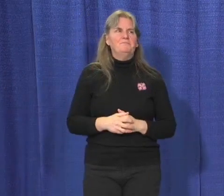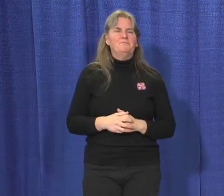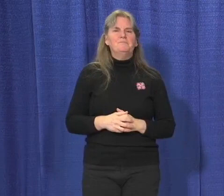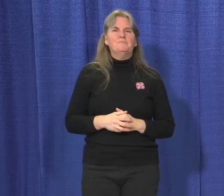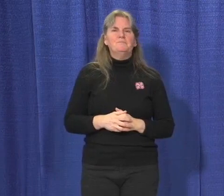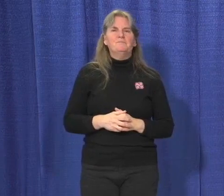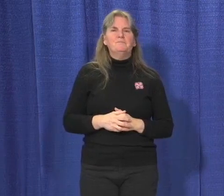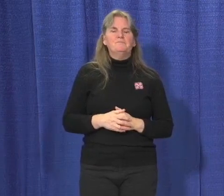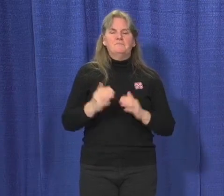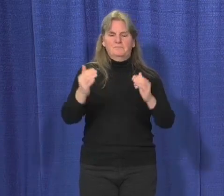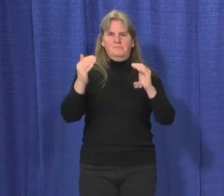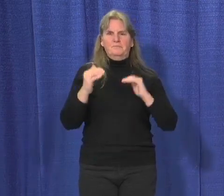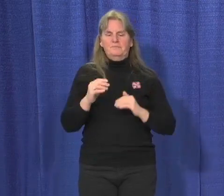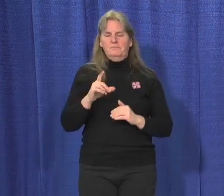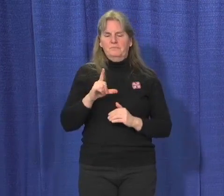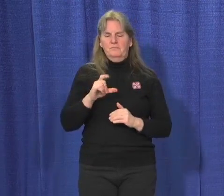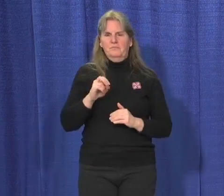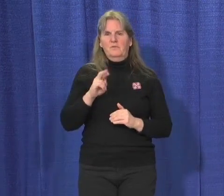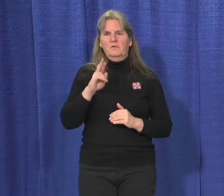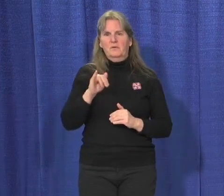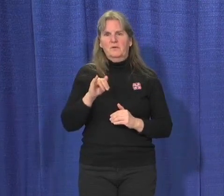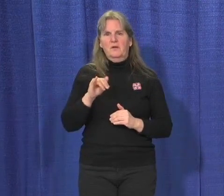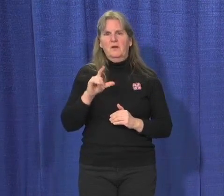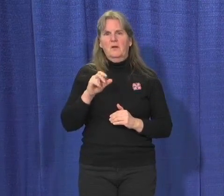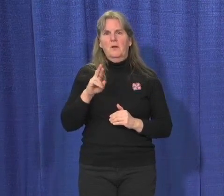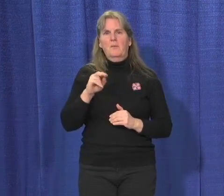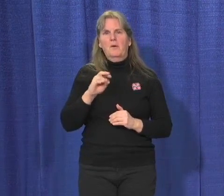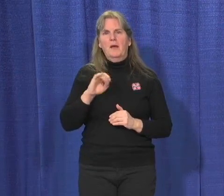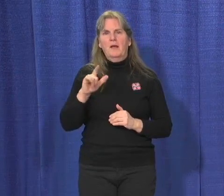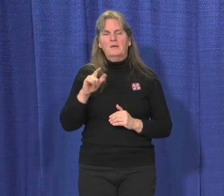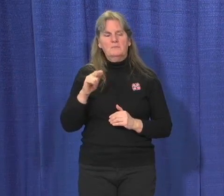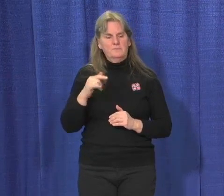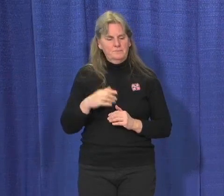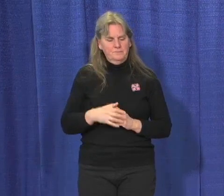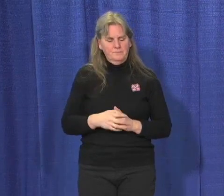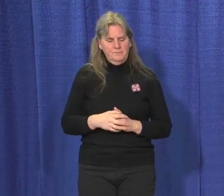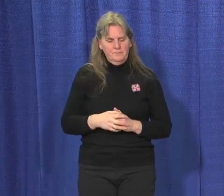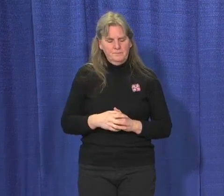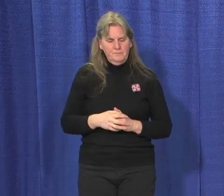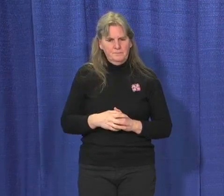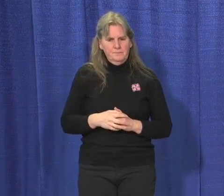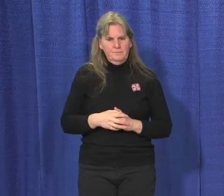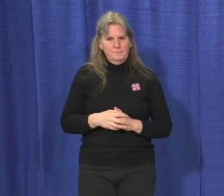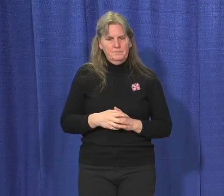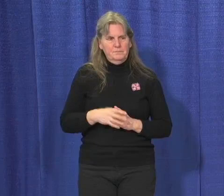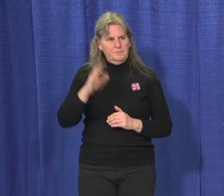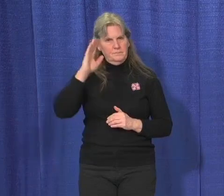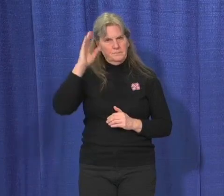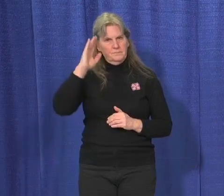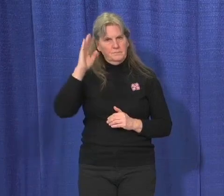Reporter: Just the one question. Pat: We will move to Lori.